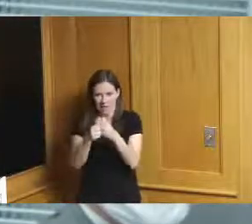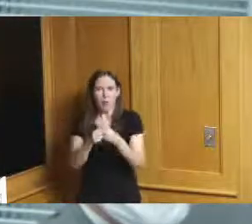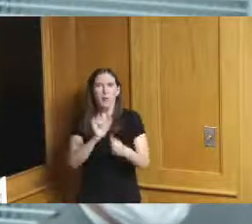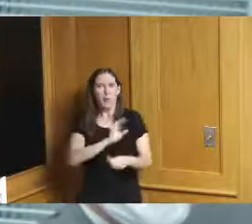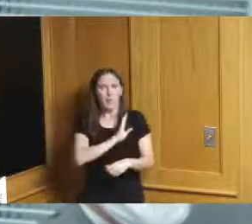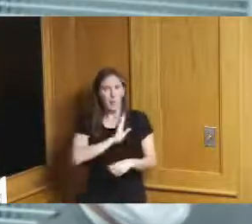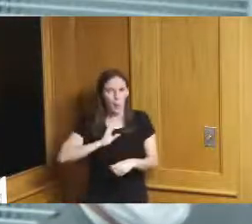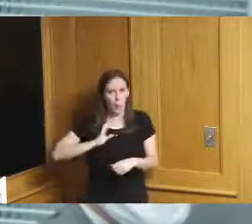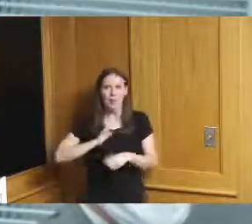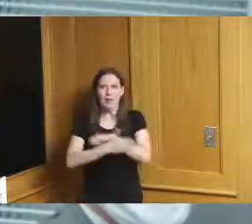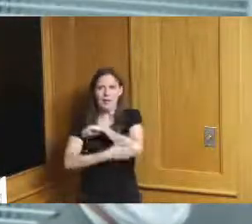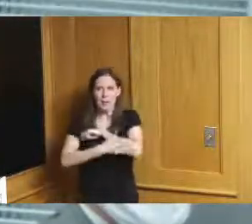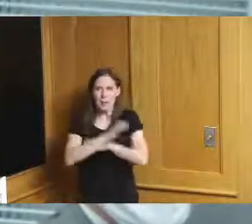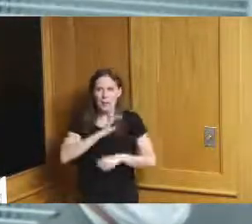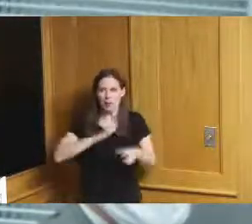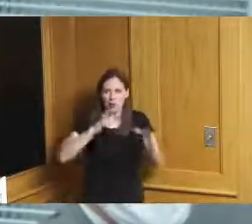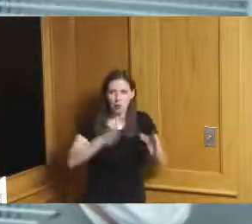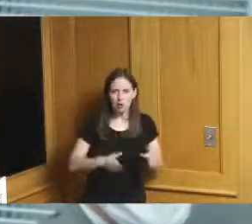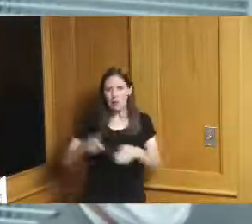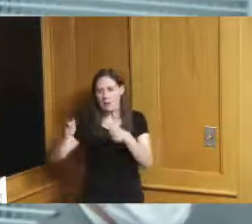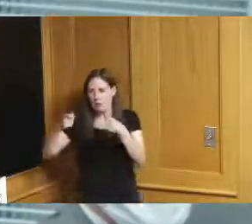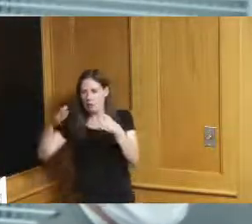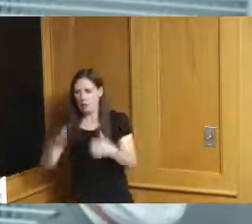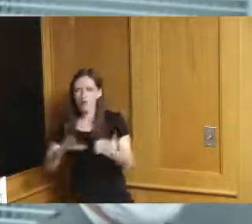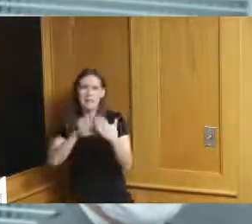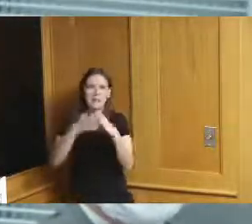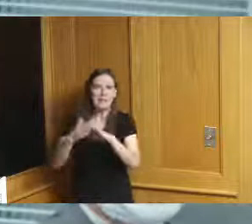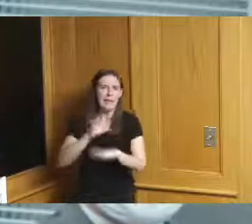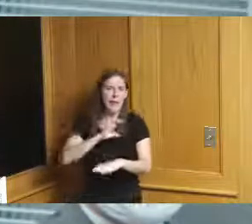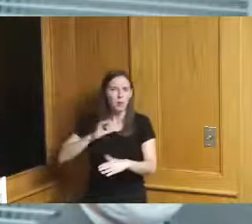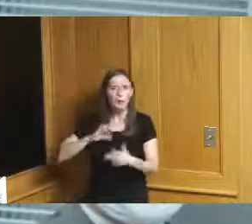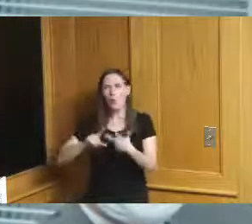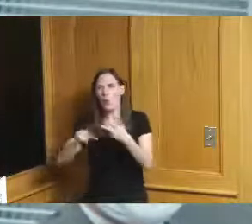uh the County Administrator city council city manager pulled everyone together all these